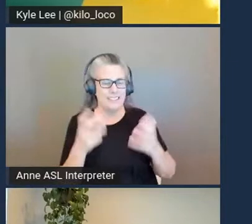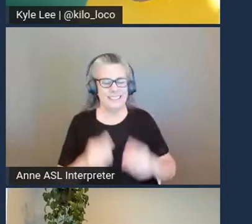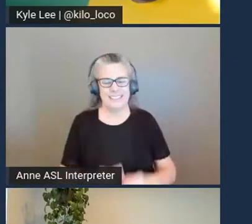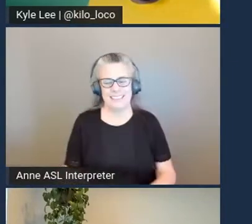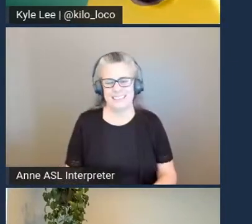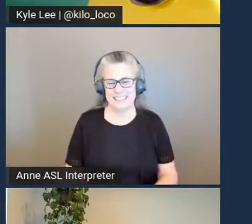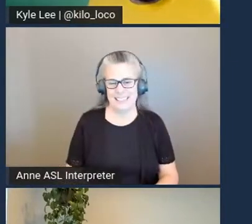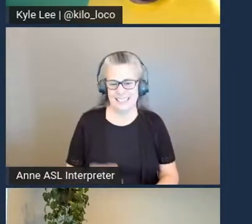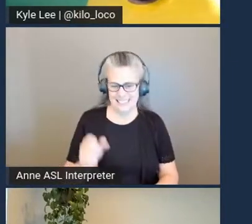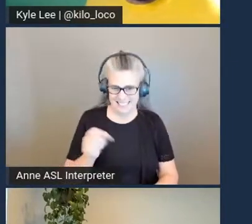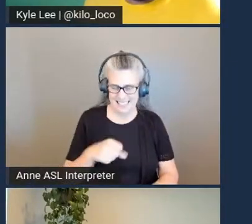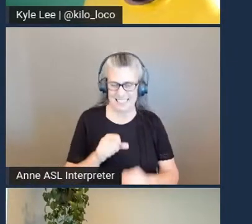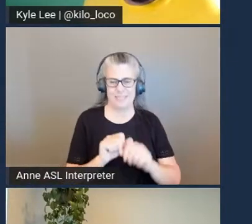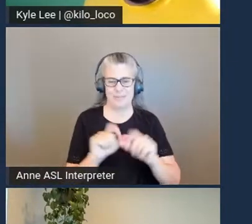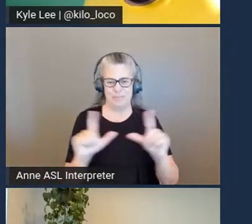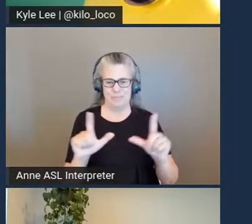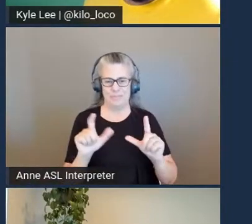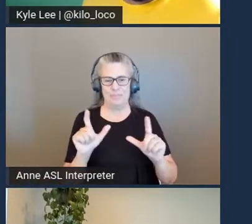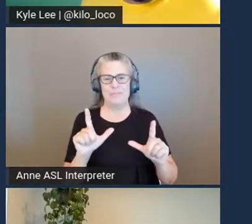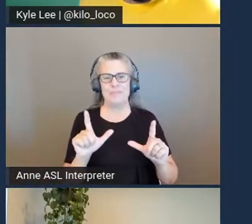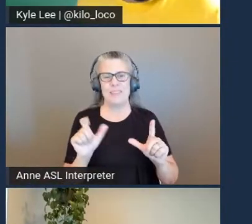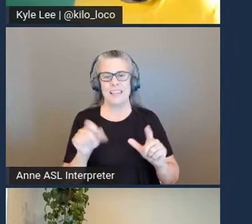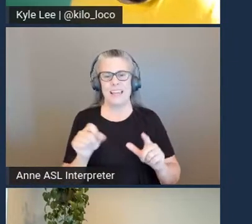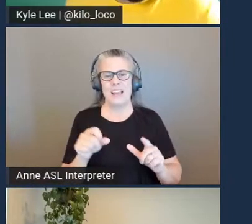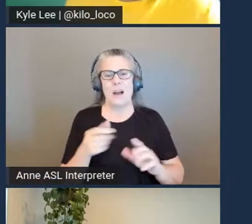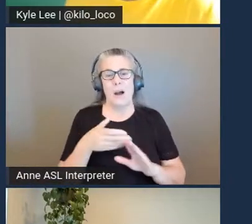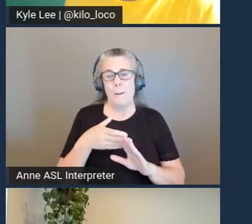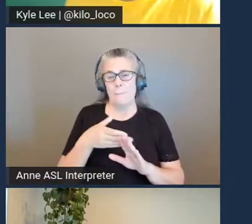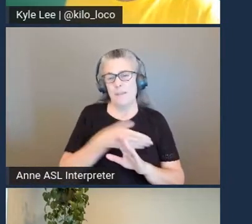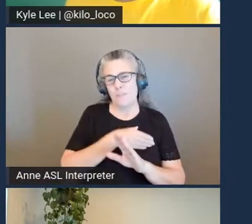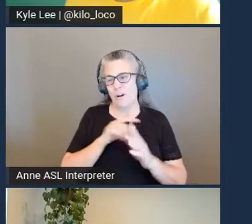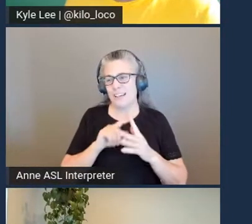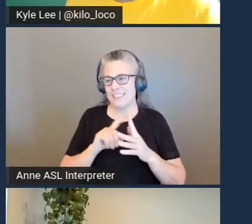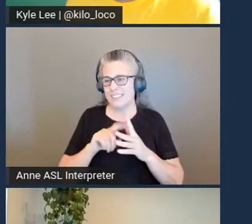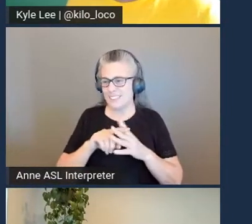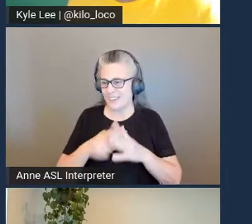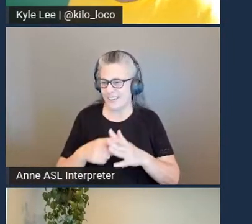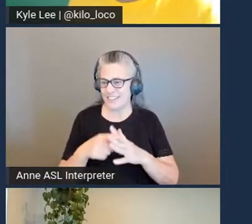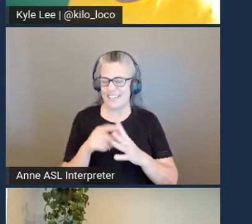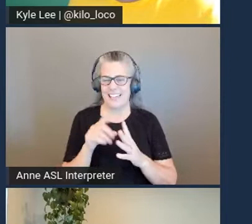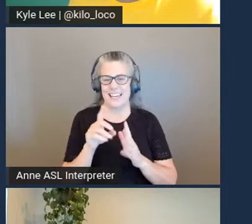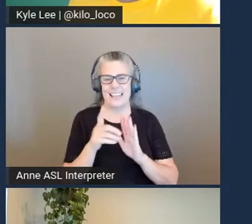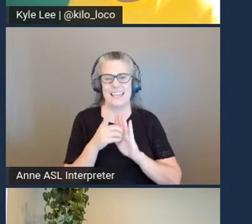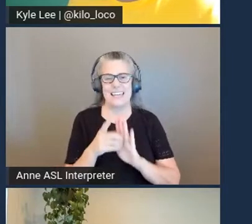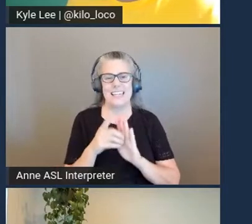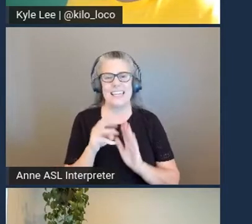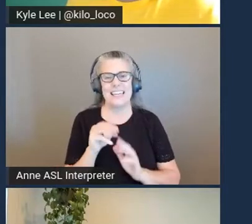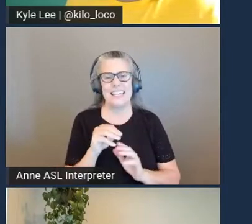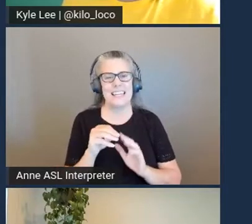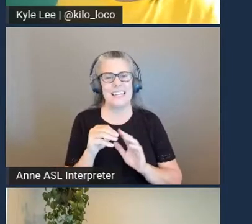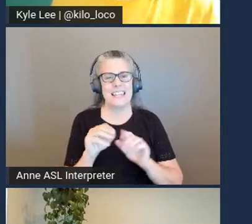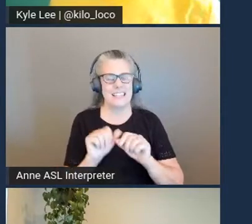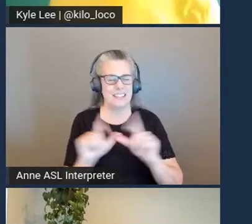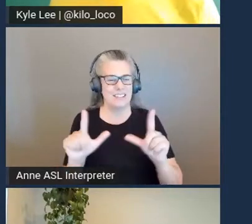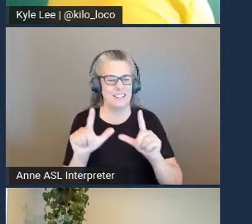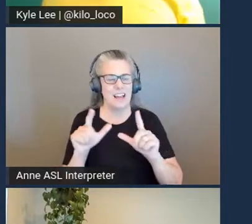Yeah, absolutely. So before we dive into the demo, like I wanted to do a couple of call outs for like, where you might use it, right?